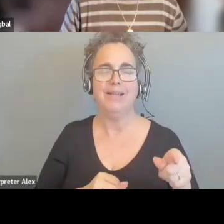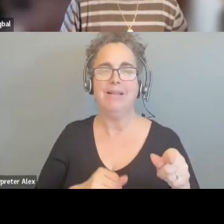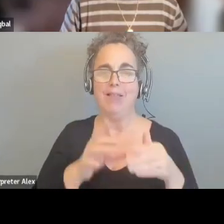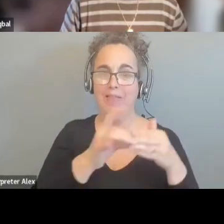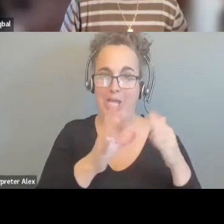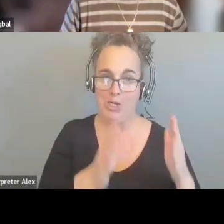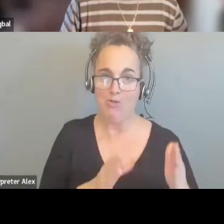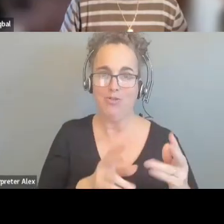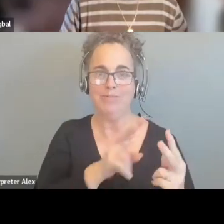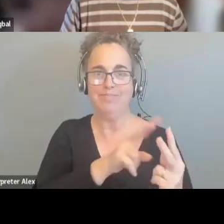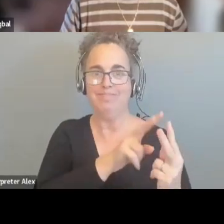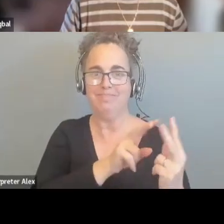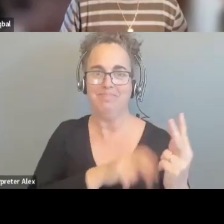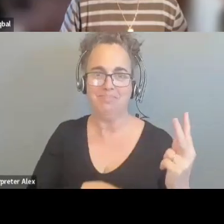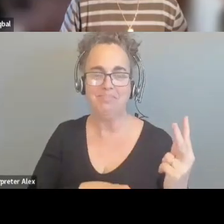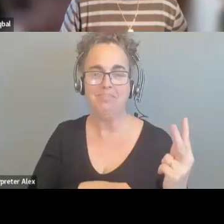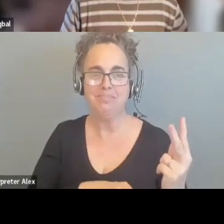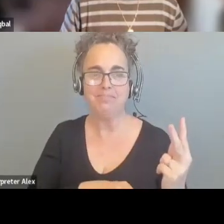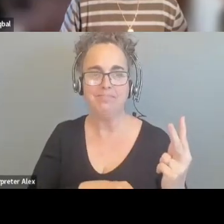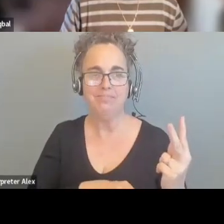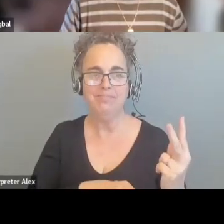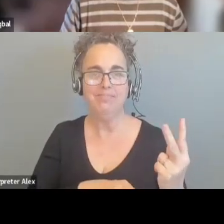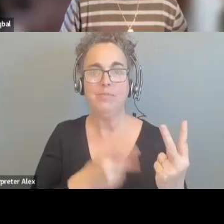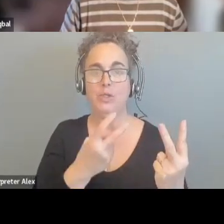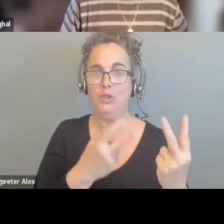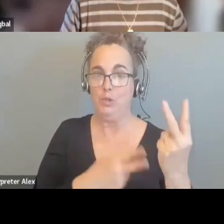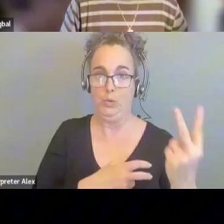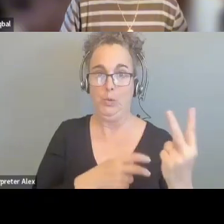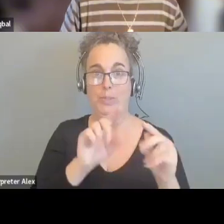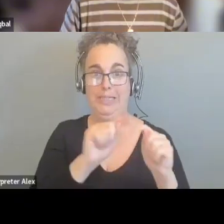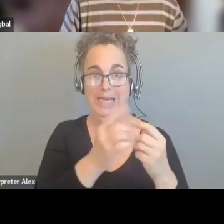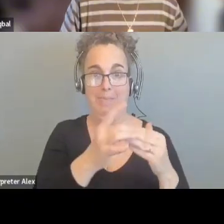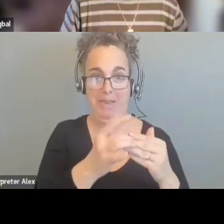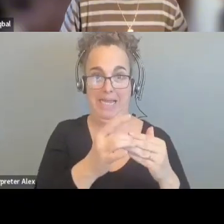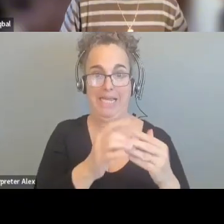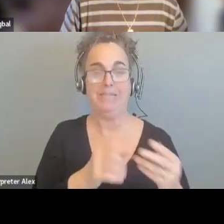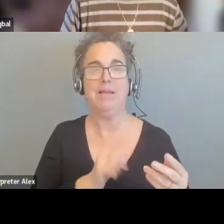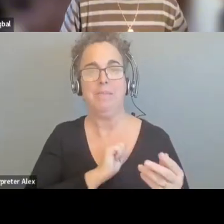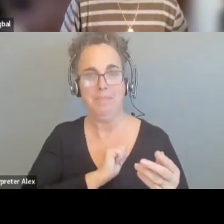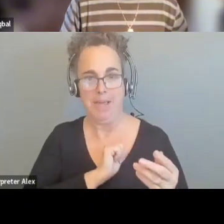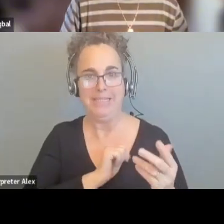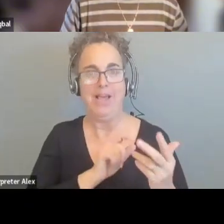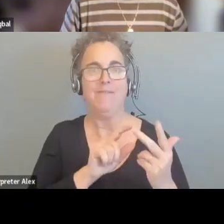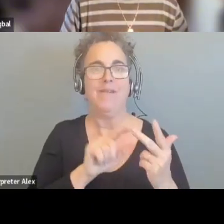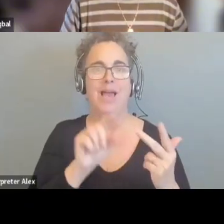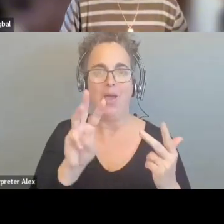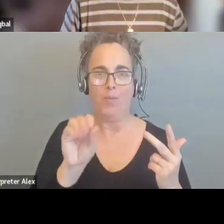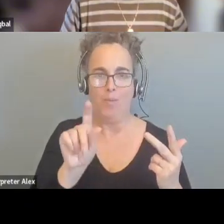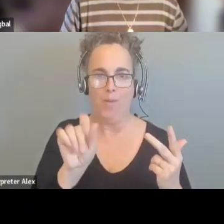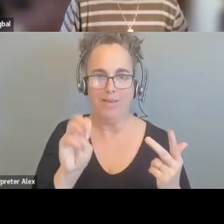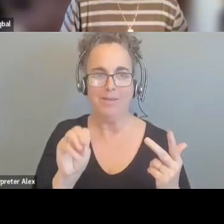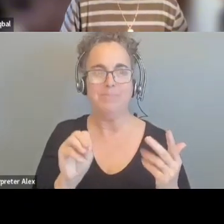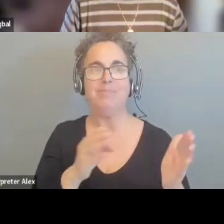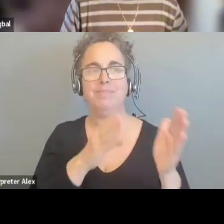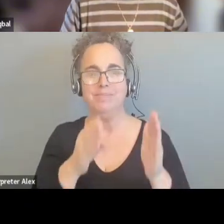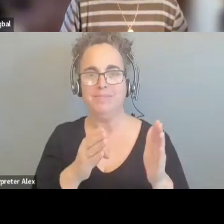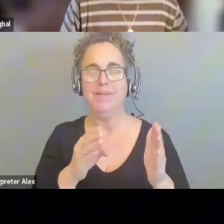So the two team leads, myself and William. And then we have the software engineering team.